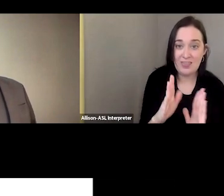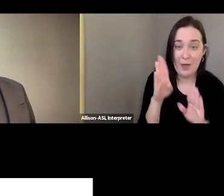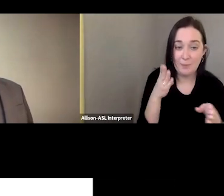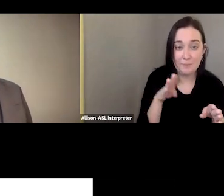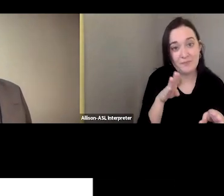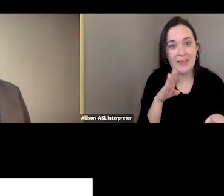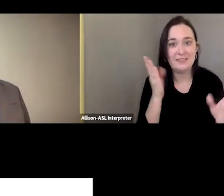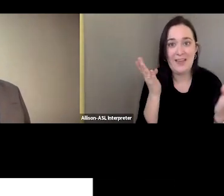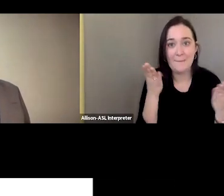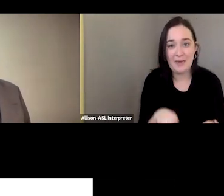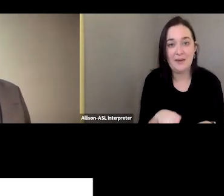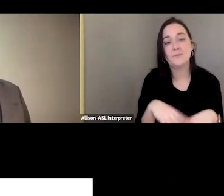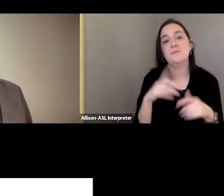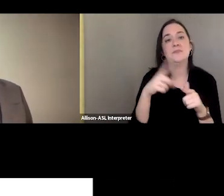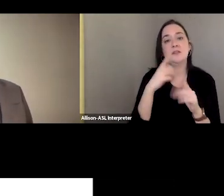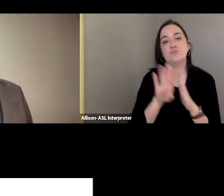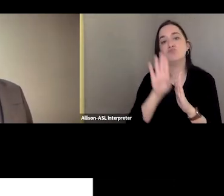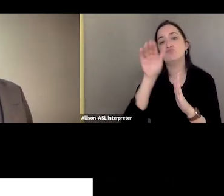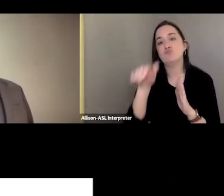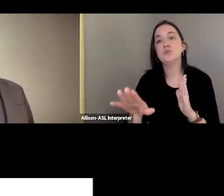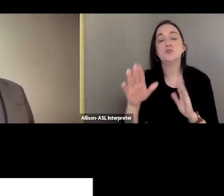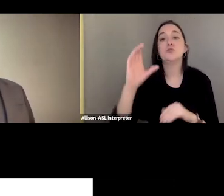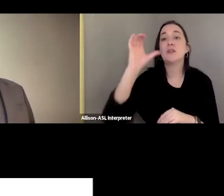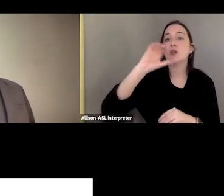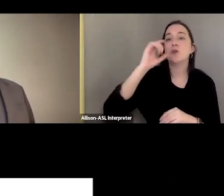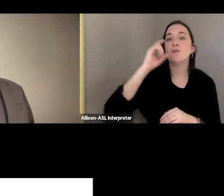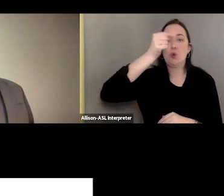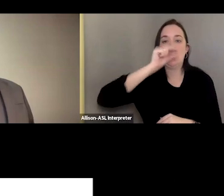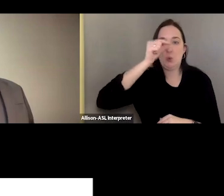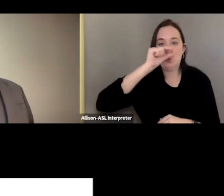So they were looking at Google search engine searches for help. And what you will find